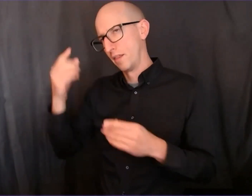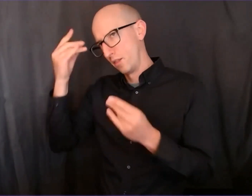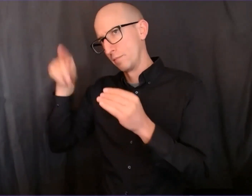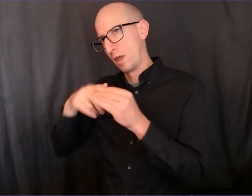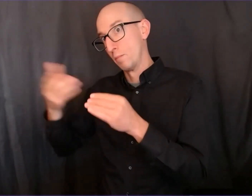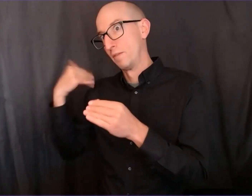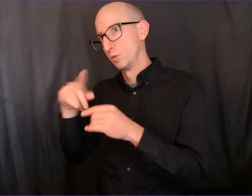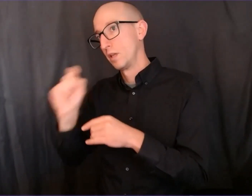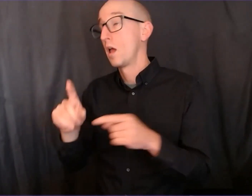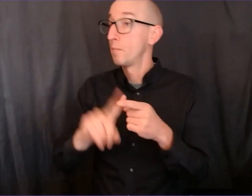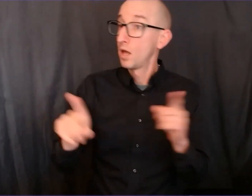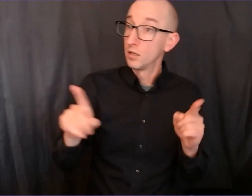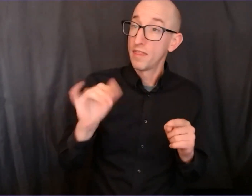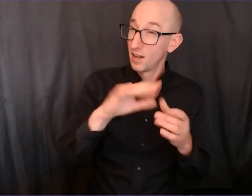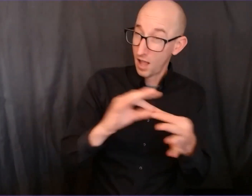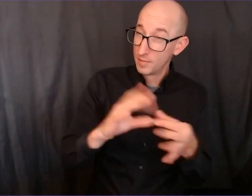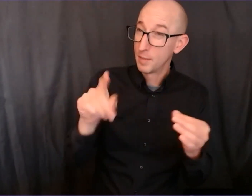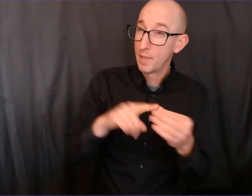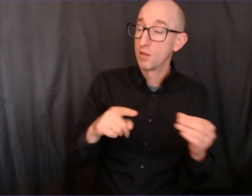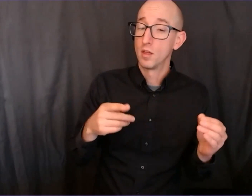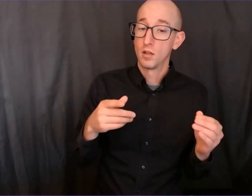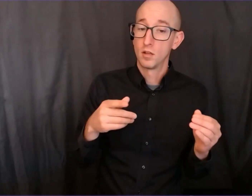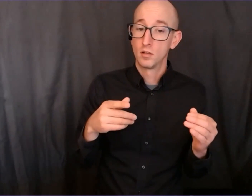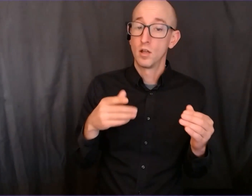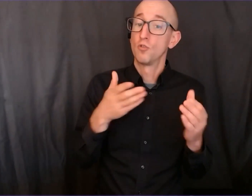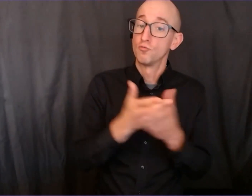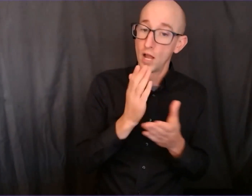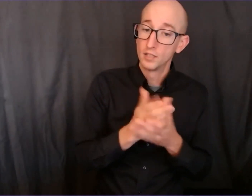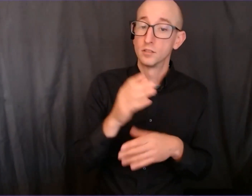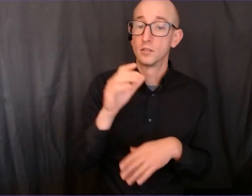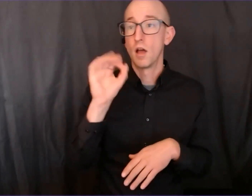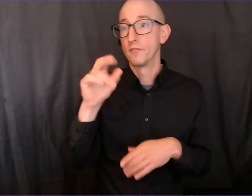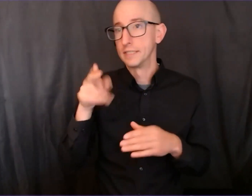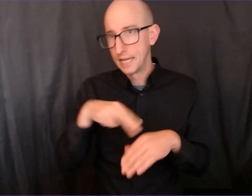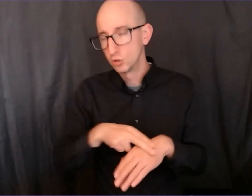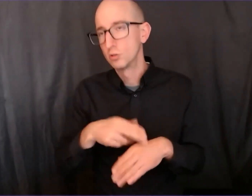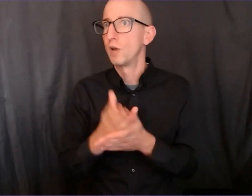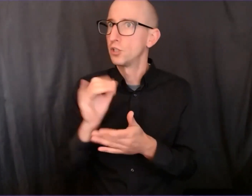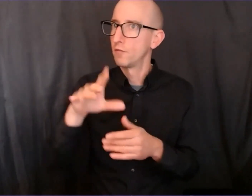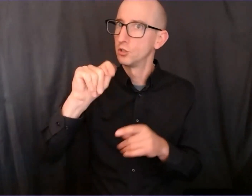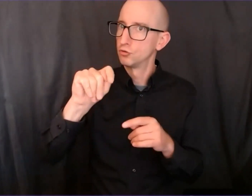So we think that there's a strong likelihood that that can happen if we implement